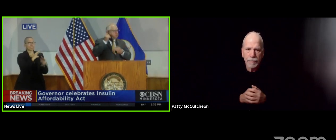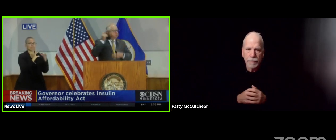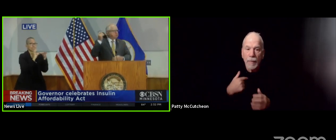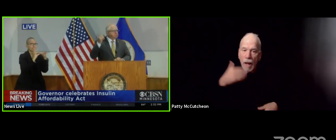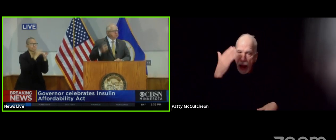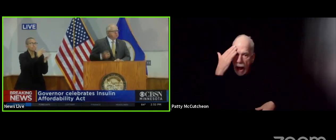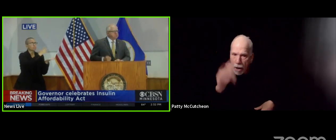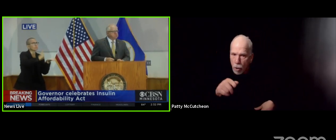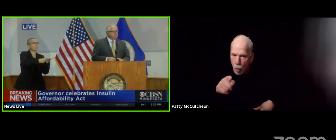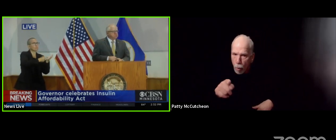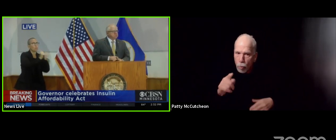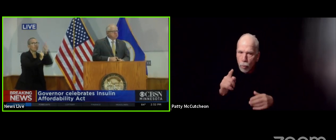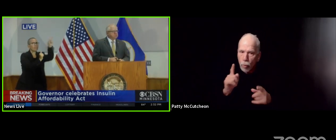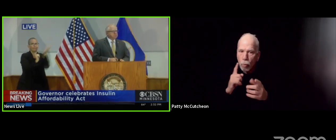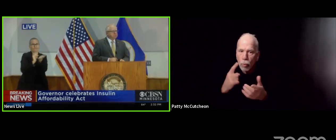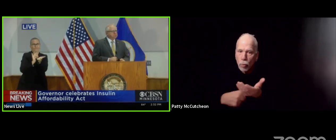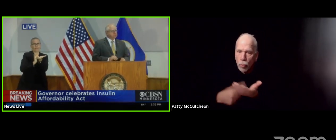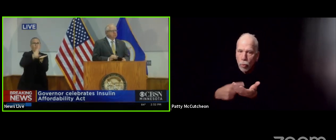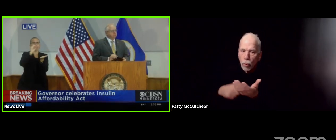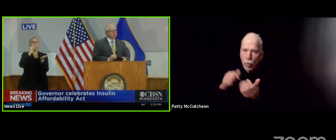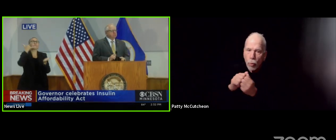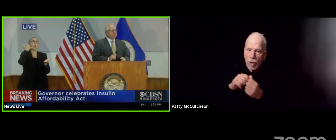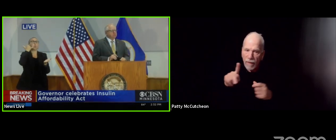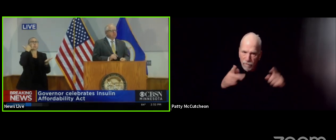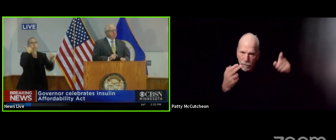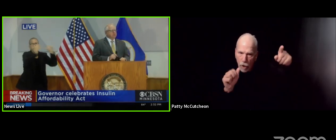COMPANIES. ≫ YES. ≫ DID THEY EVER HEAR YOU THAT